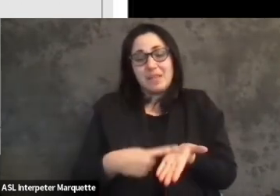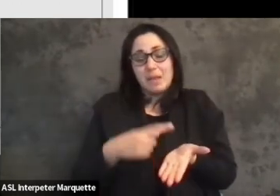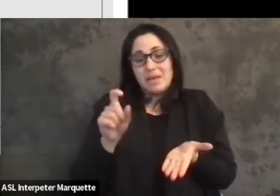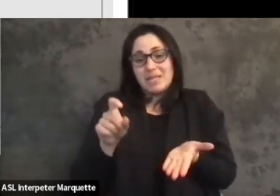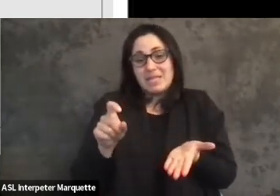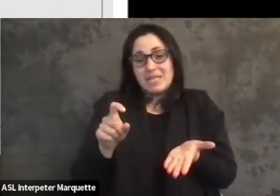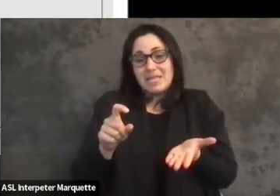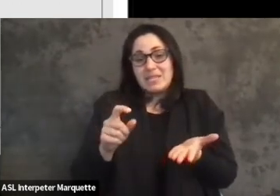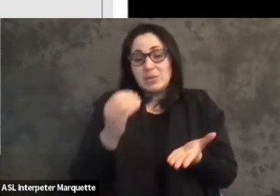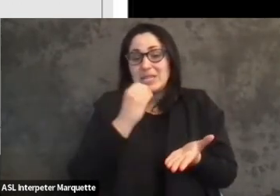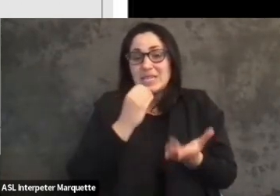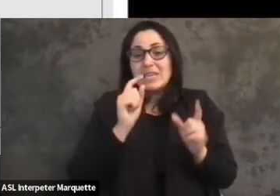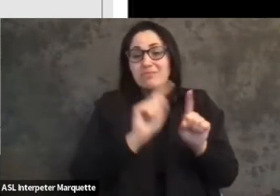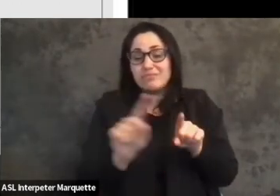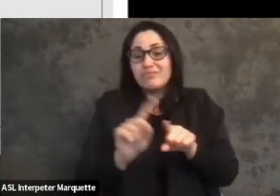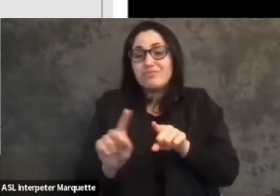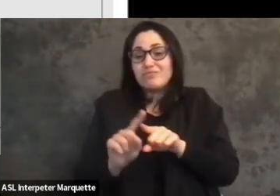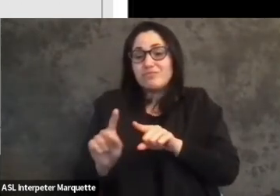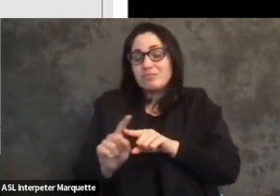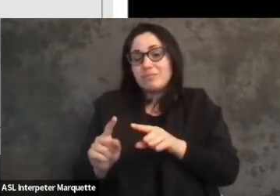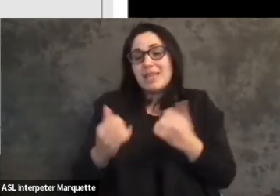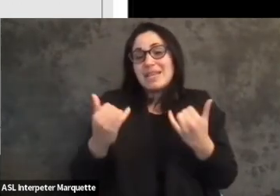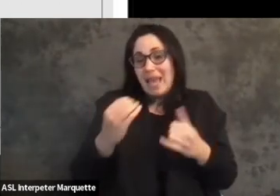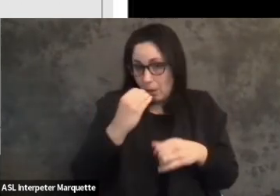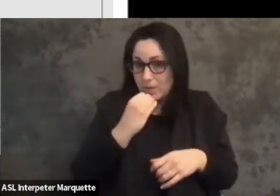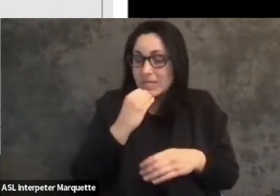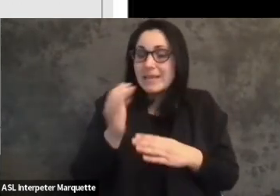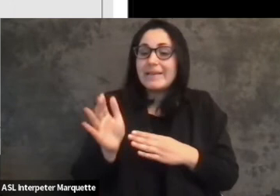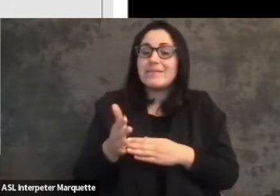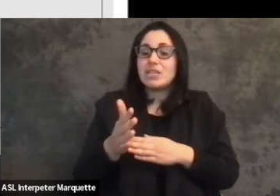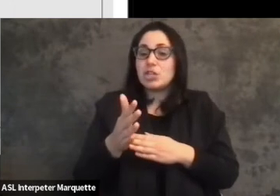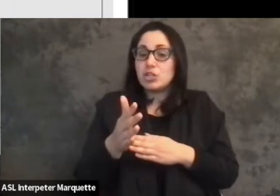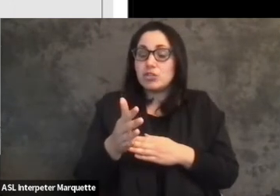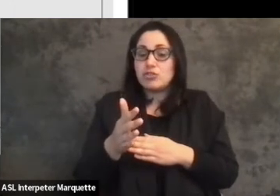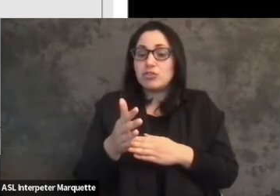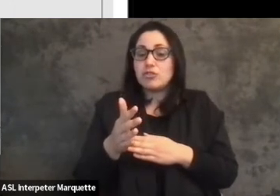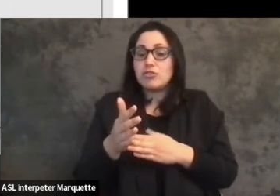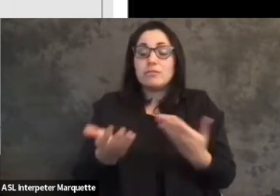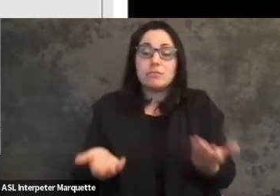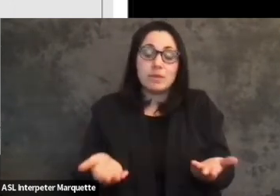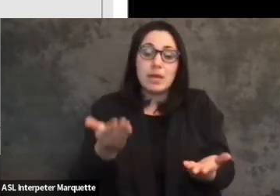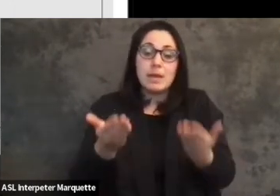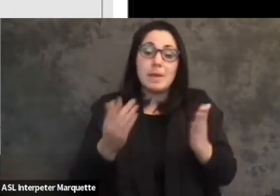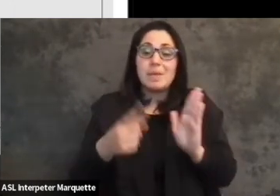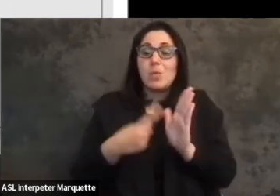to different foods now, and I'm realizing that sometimes I need to try different things